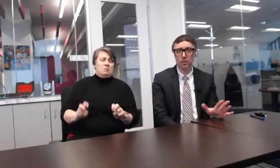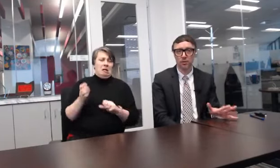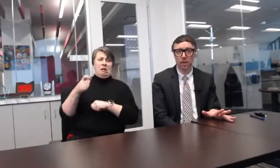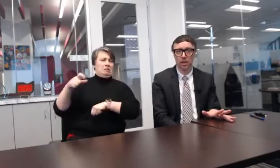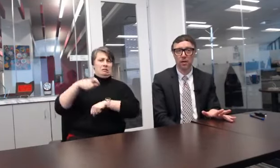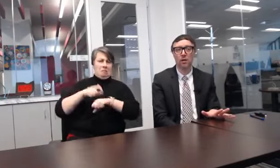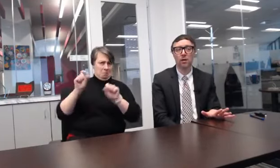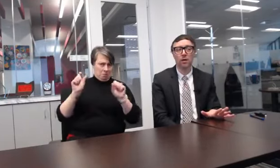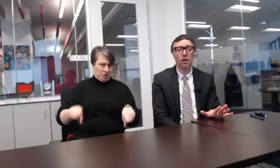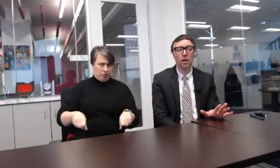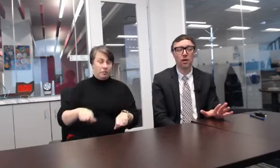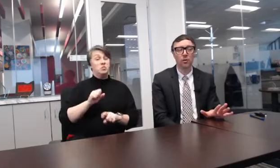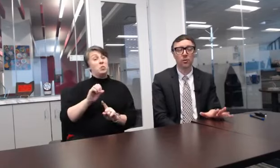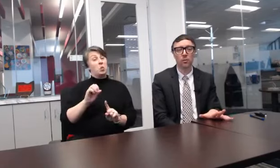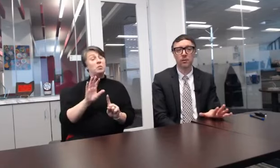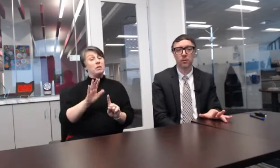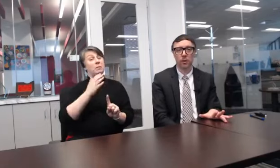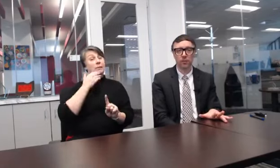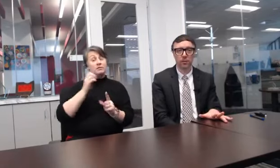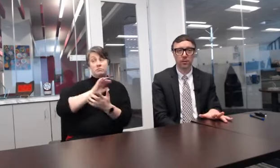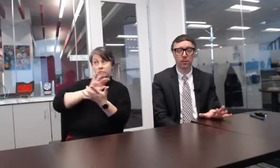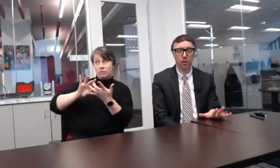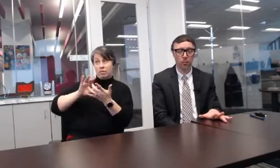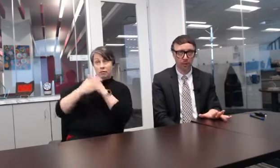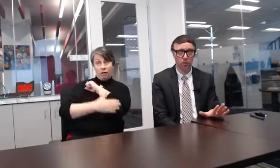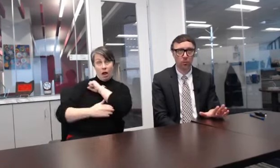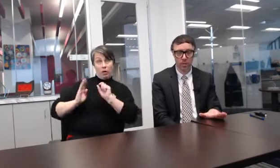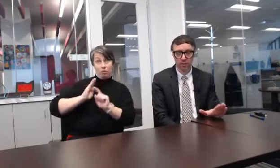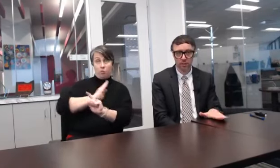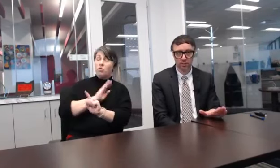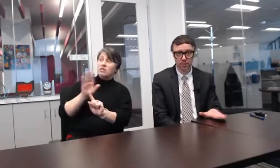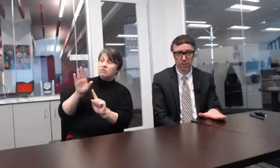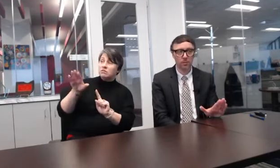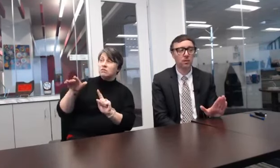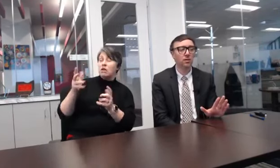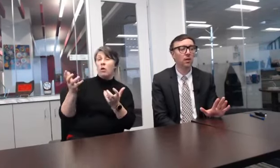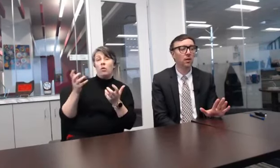and say you want a waiver waiting list assessment.